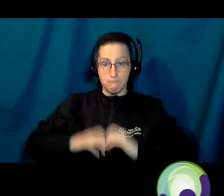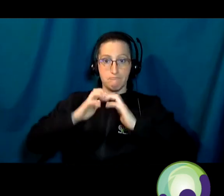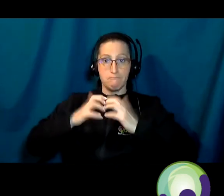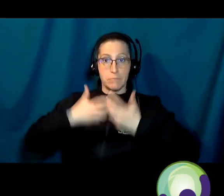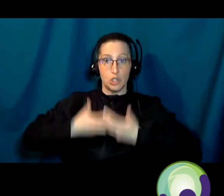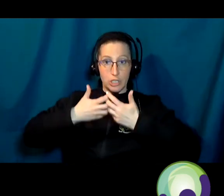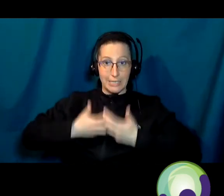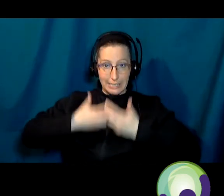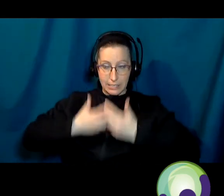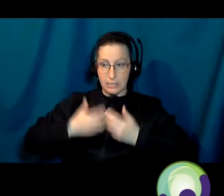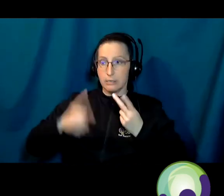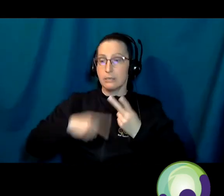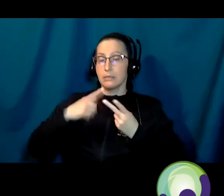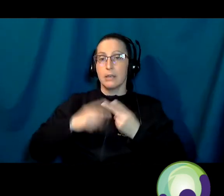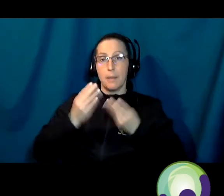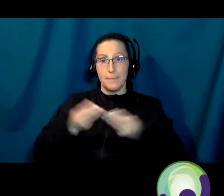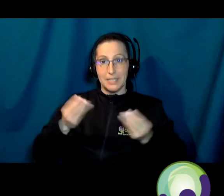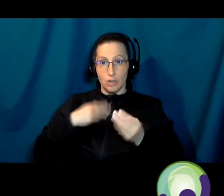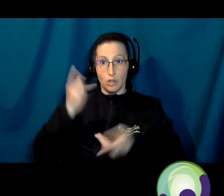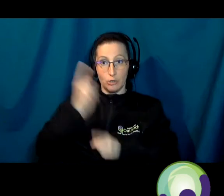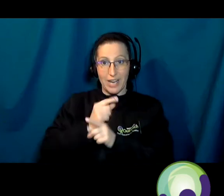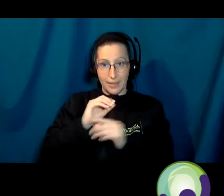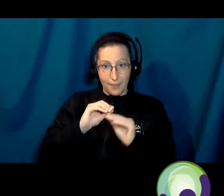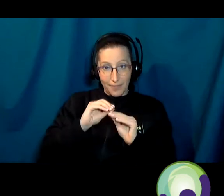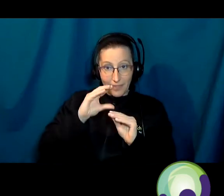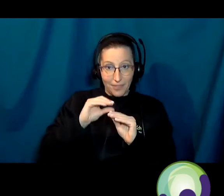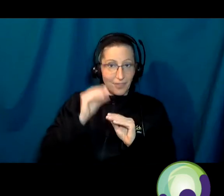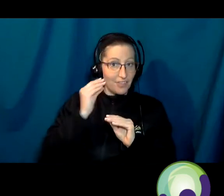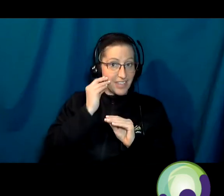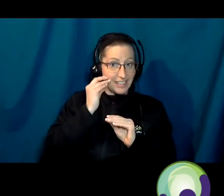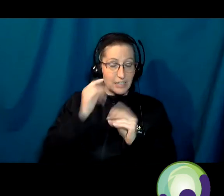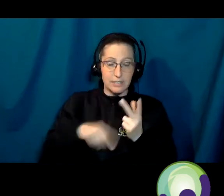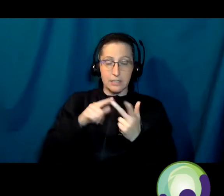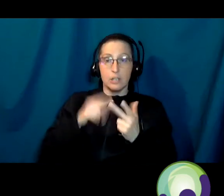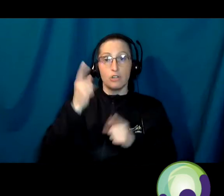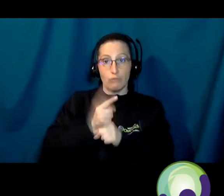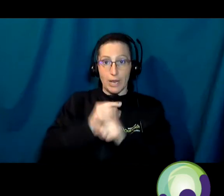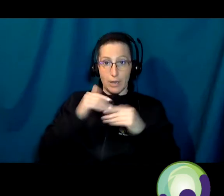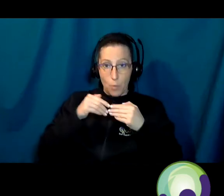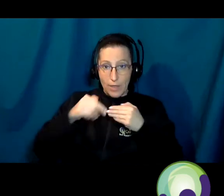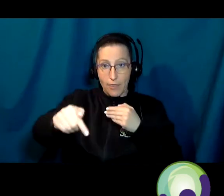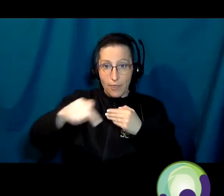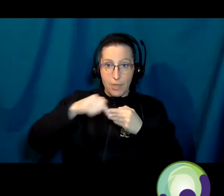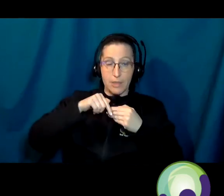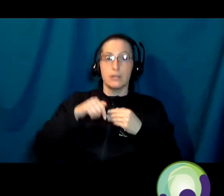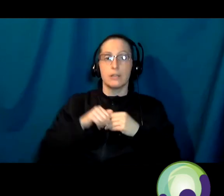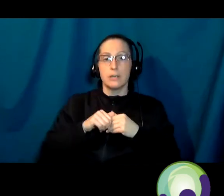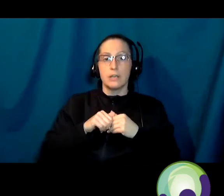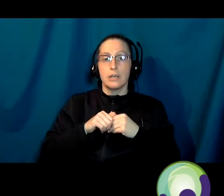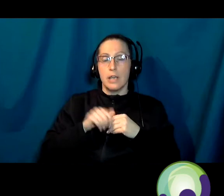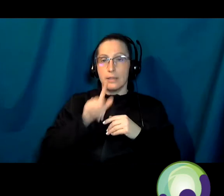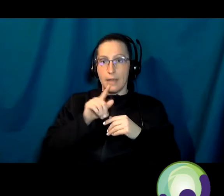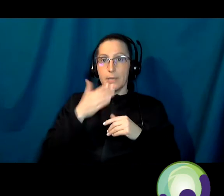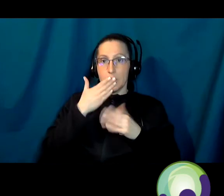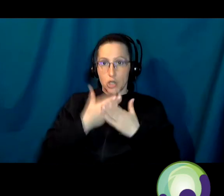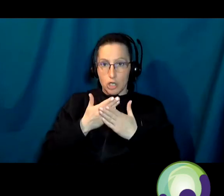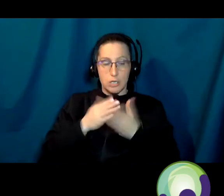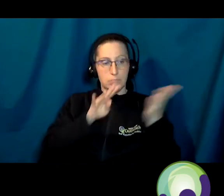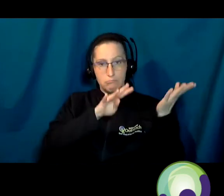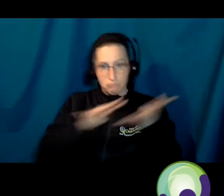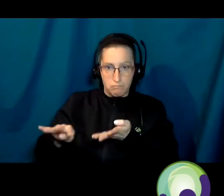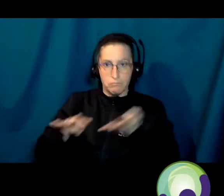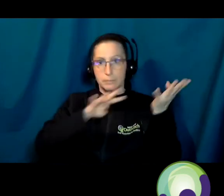material to the right thickness, to the right width and to be able to have that be good sheet, or roll